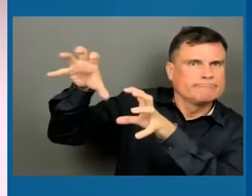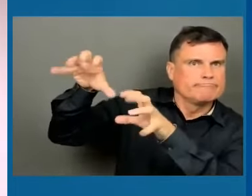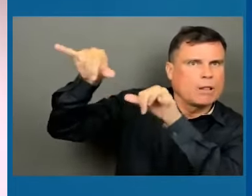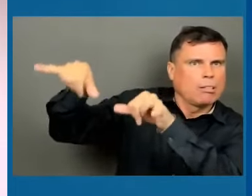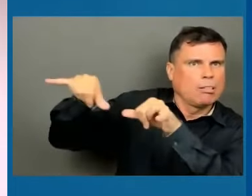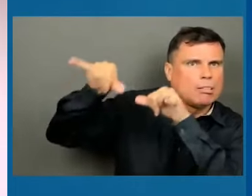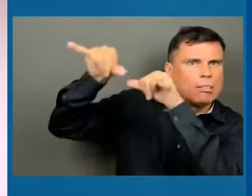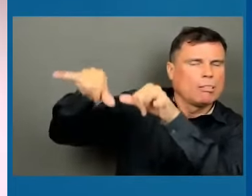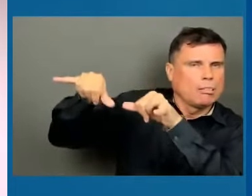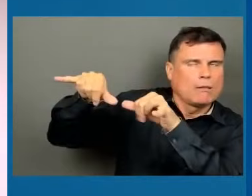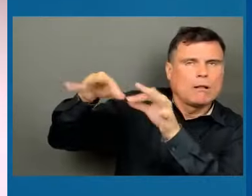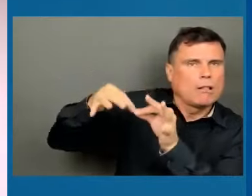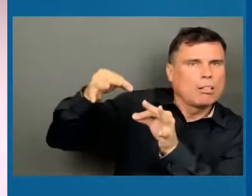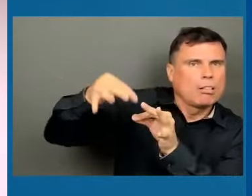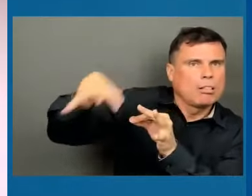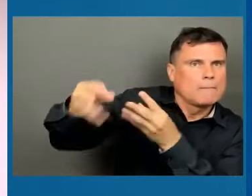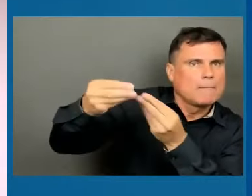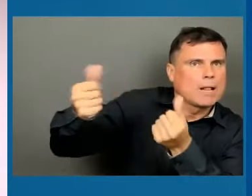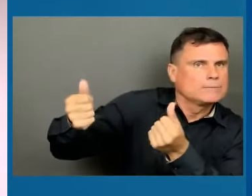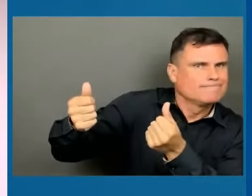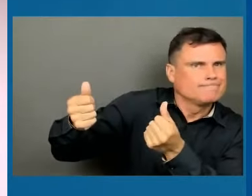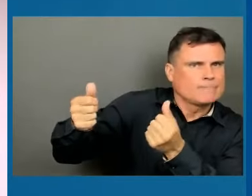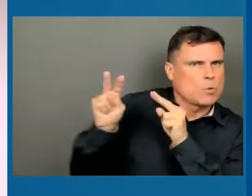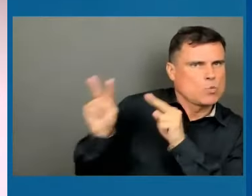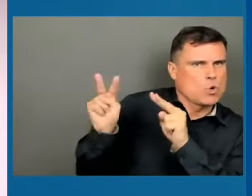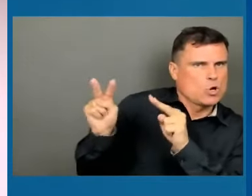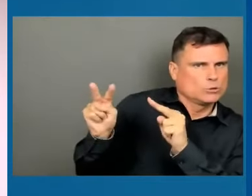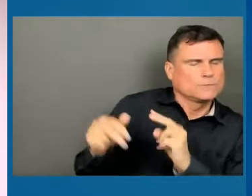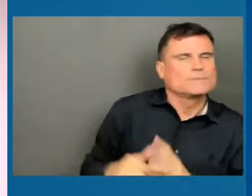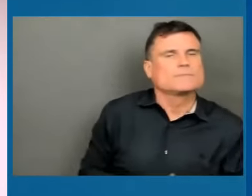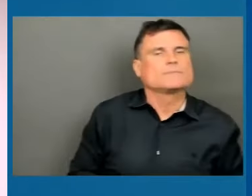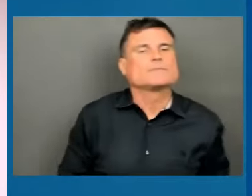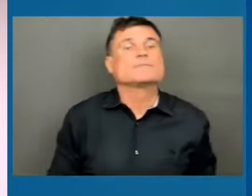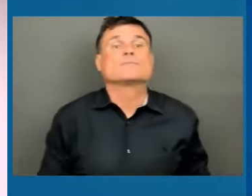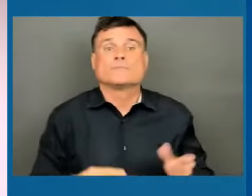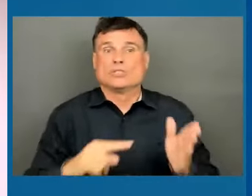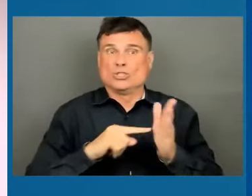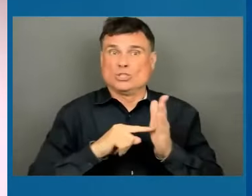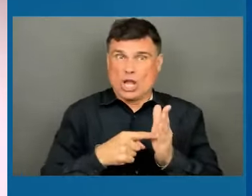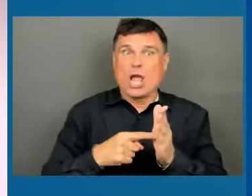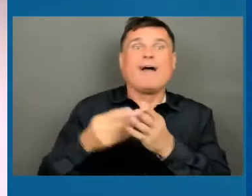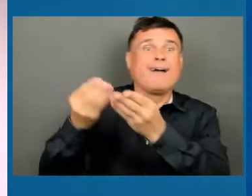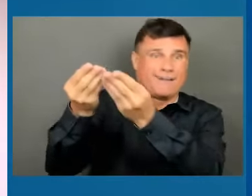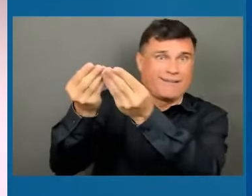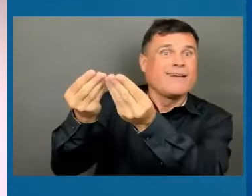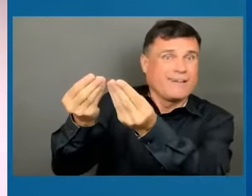corner. The snow is melting, starting to bring up the rivers around the province, we're seeing. Manufacture them are